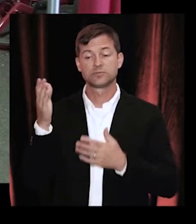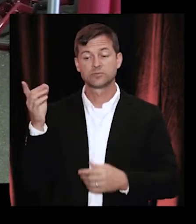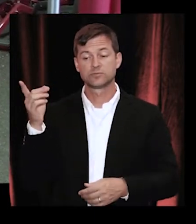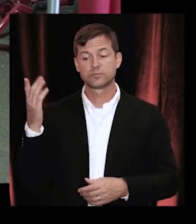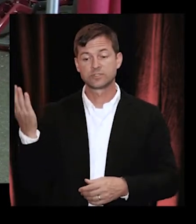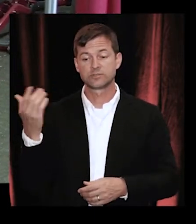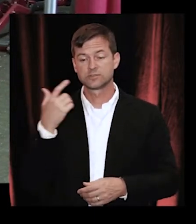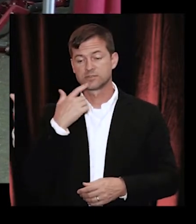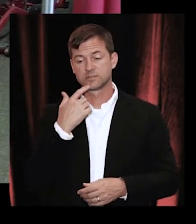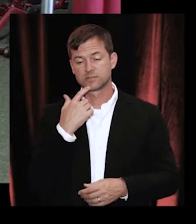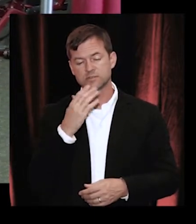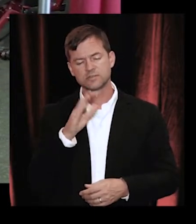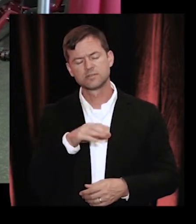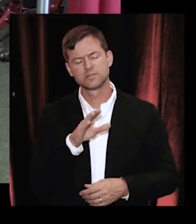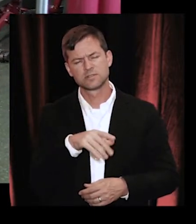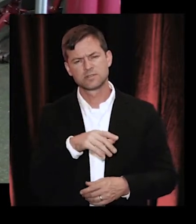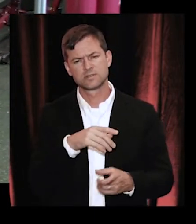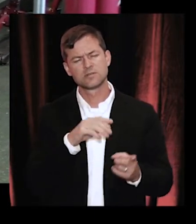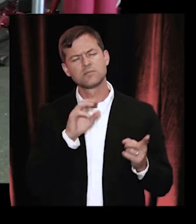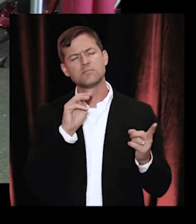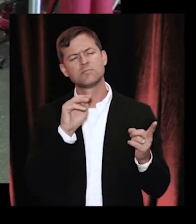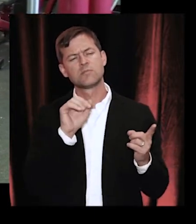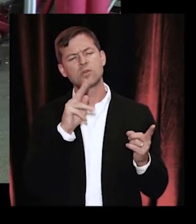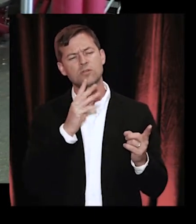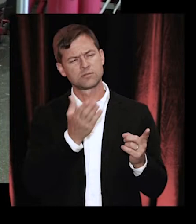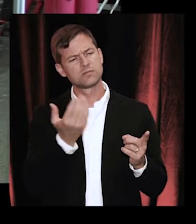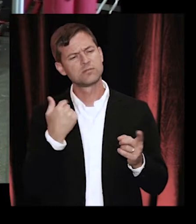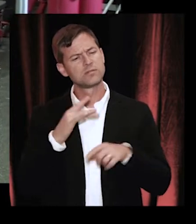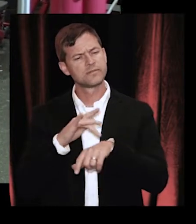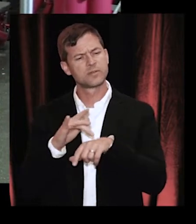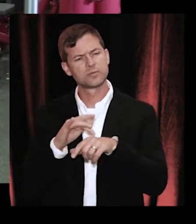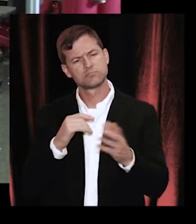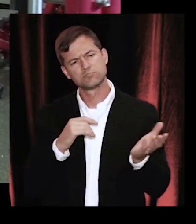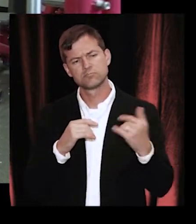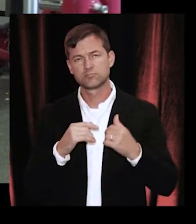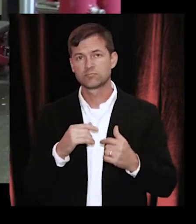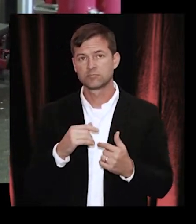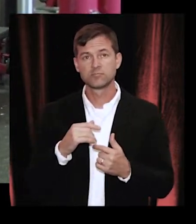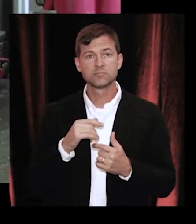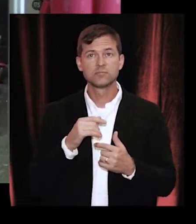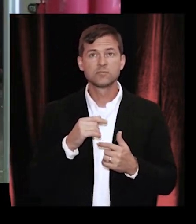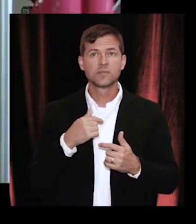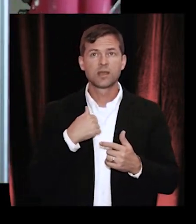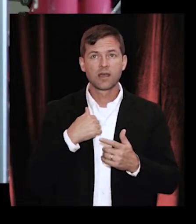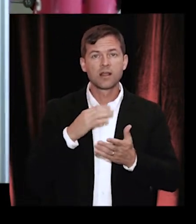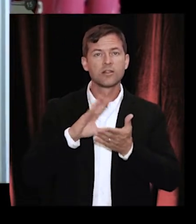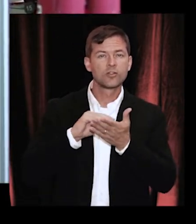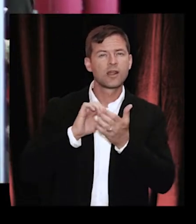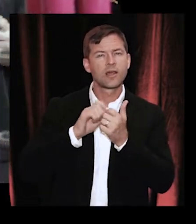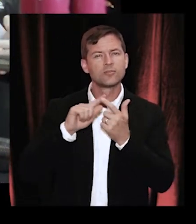said, Hey, Mark, we got opening. First, I started learning how to clean the machines,